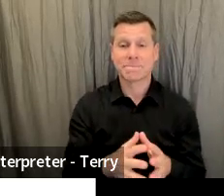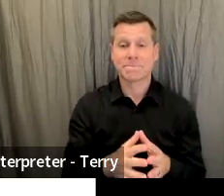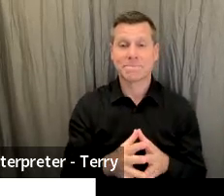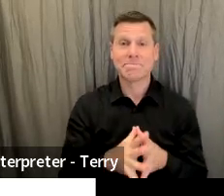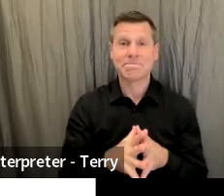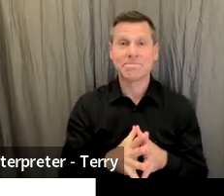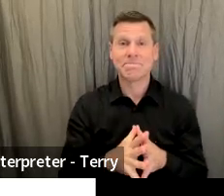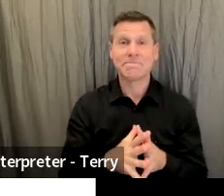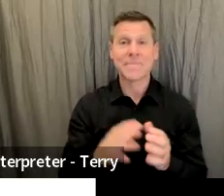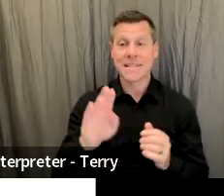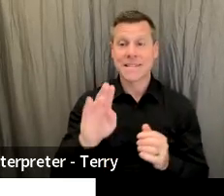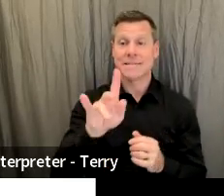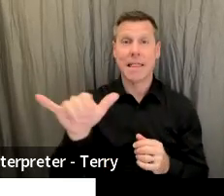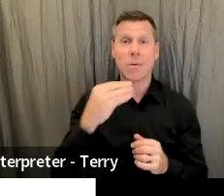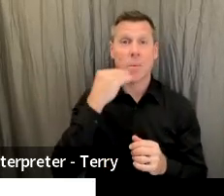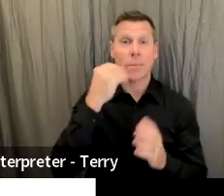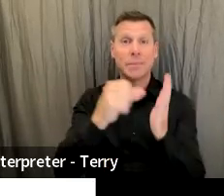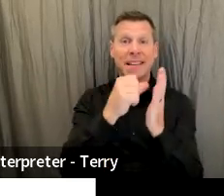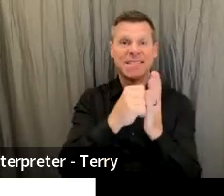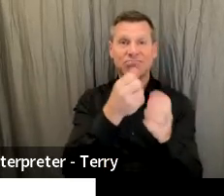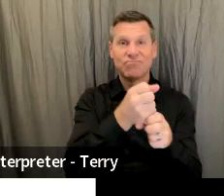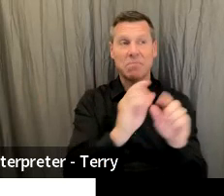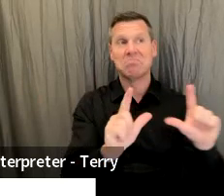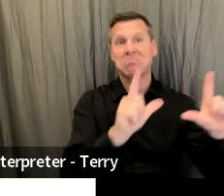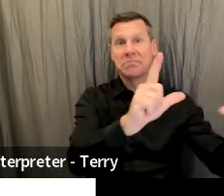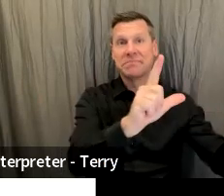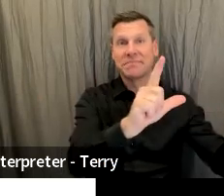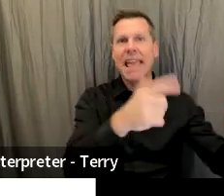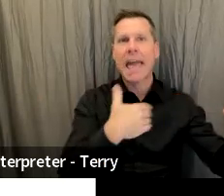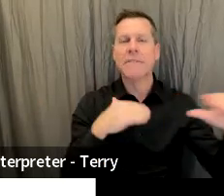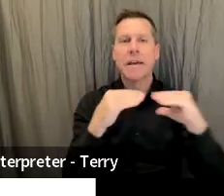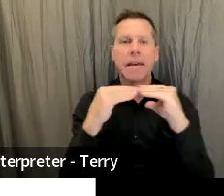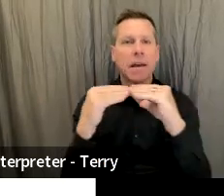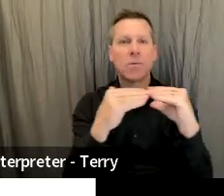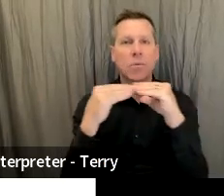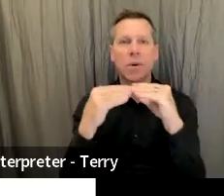there's the equity resources and there are several different links in here.